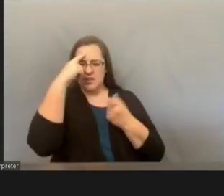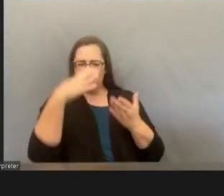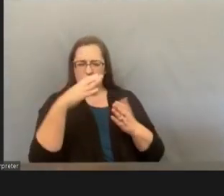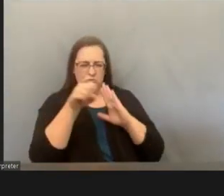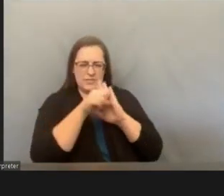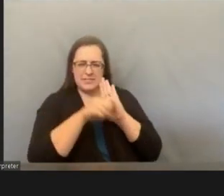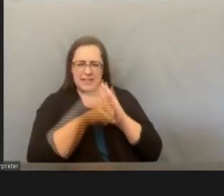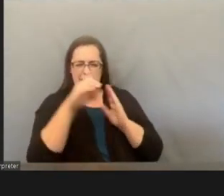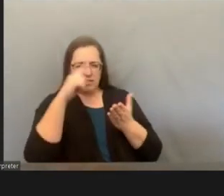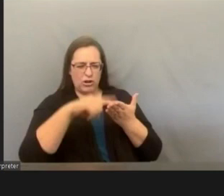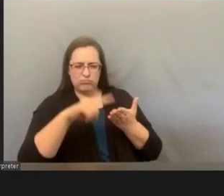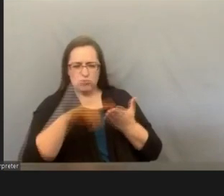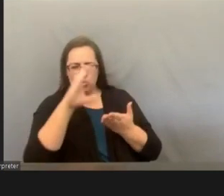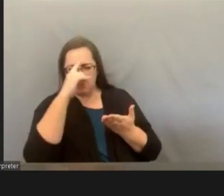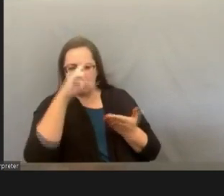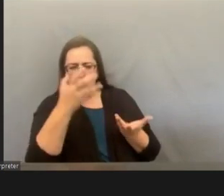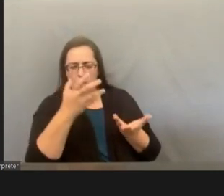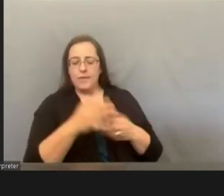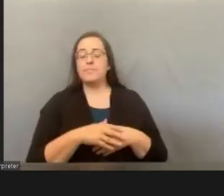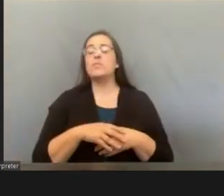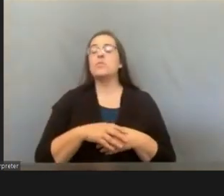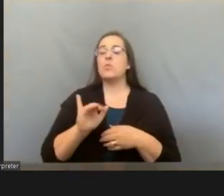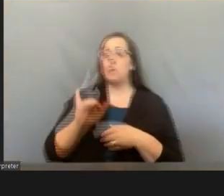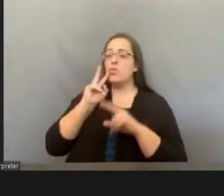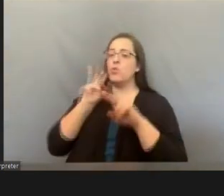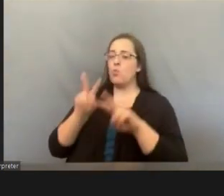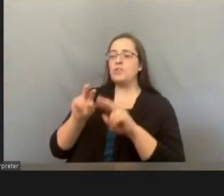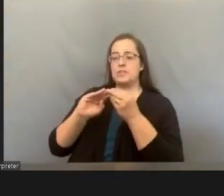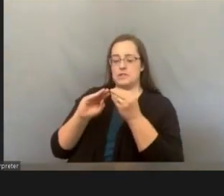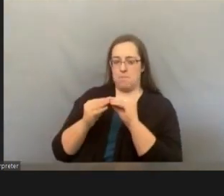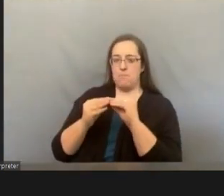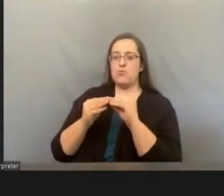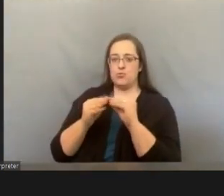FALL IN LINE WITH THE REST OF TEXAS ALONG WITH EL PASO. IN THAT WEEK'S TIME, WHAT IS THE